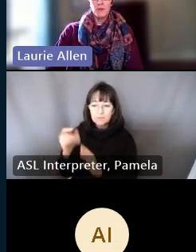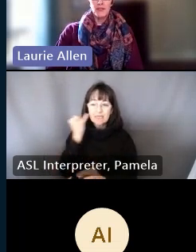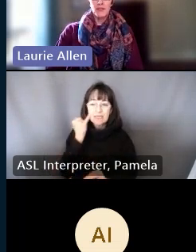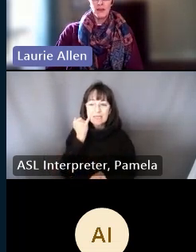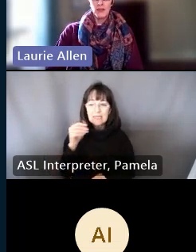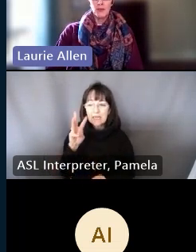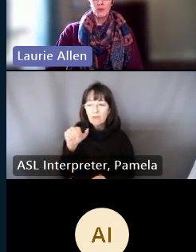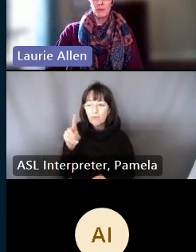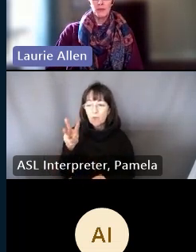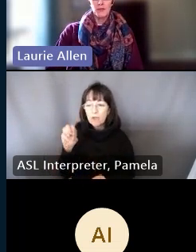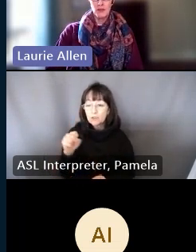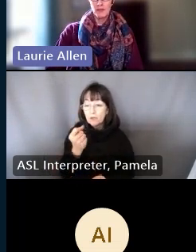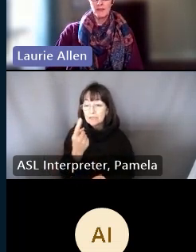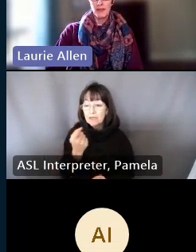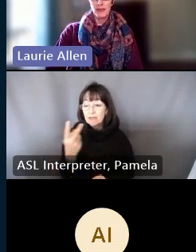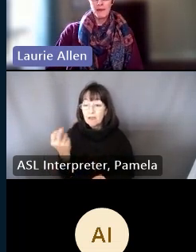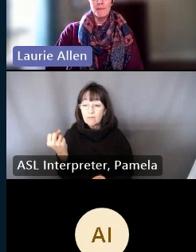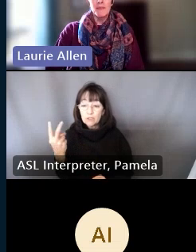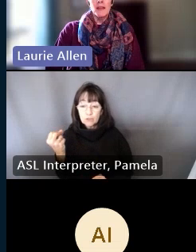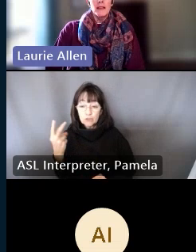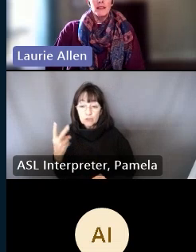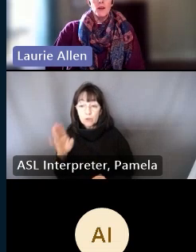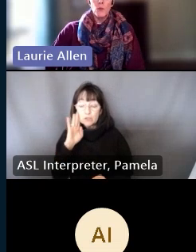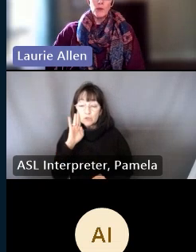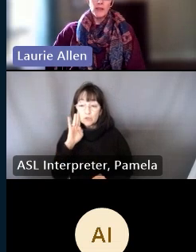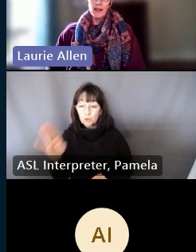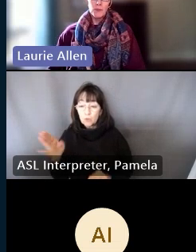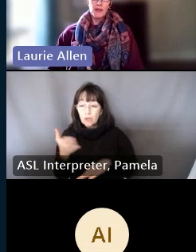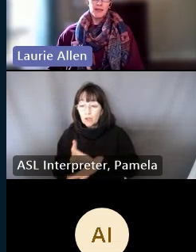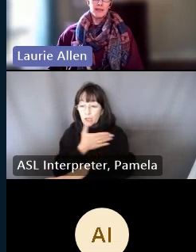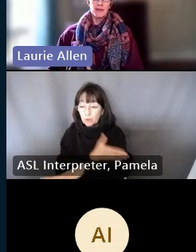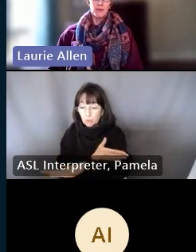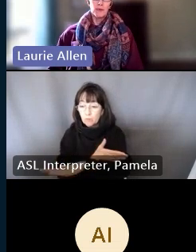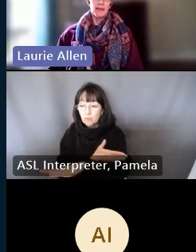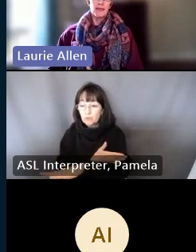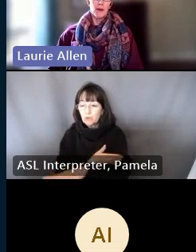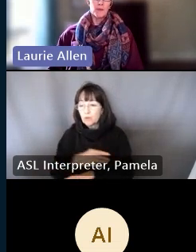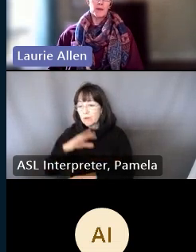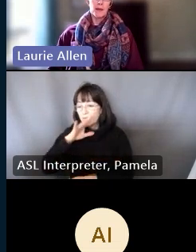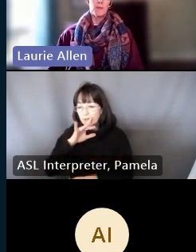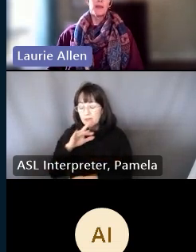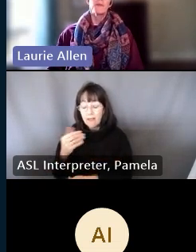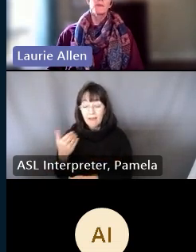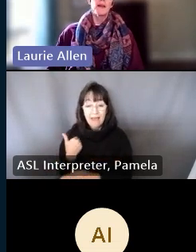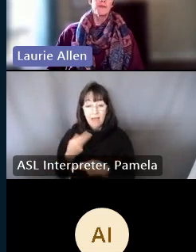Windows Narrator so it'll compete with JAWS or NVDA. So, we do have a product team right now. We have